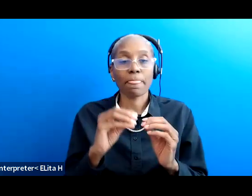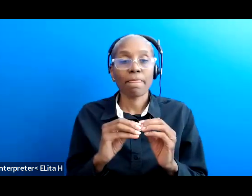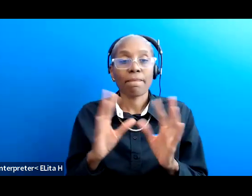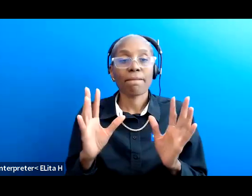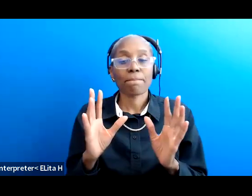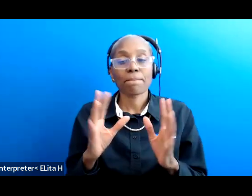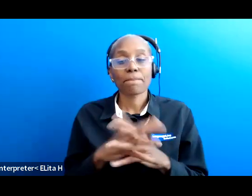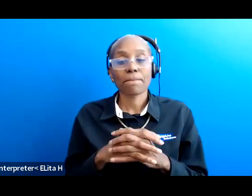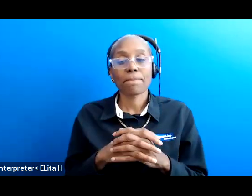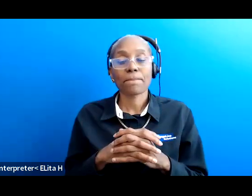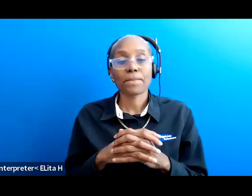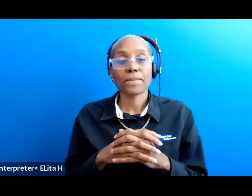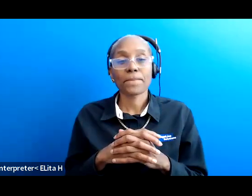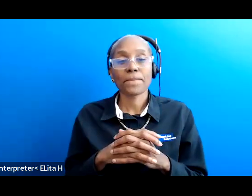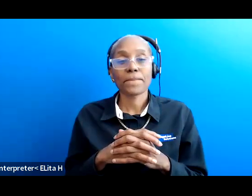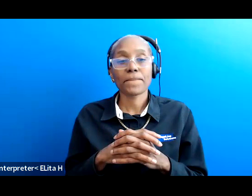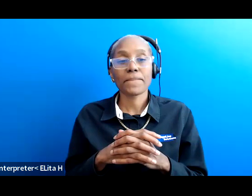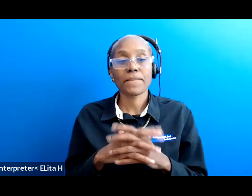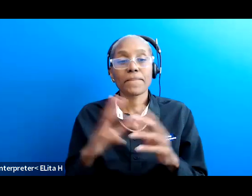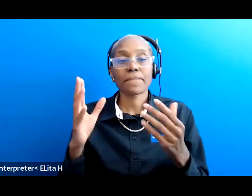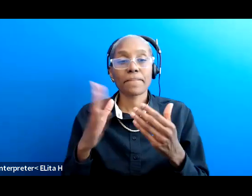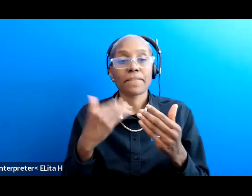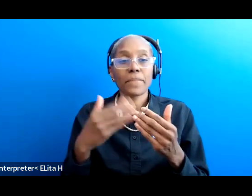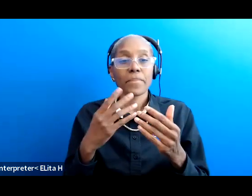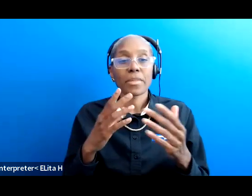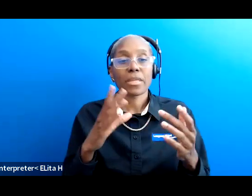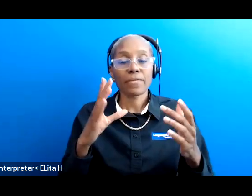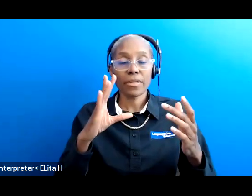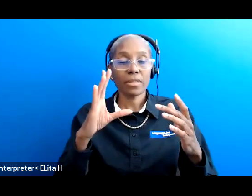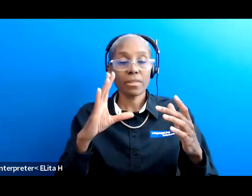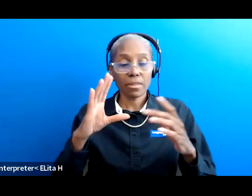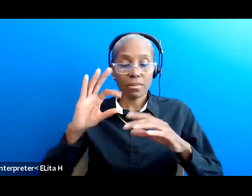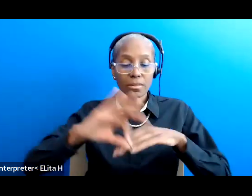It's easy. It has leads connecting to the nerves and run to the nerves